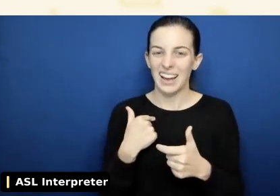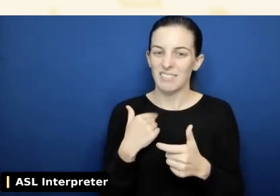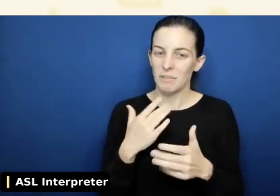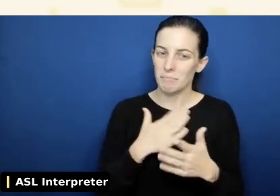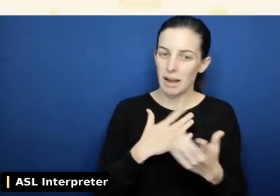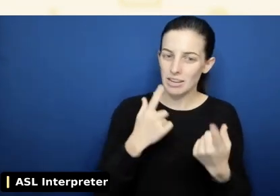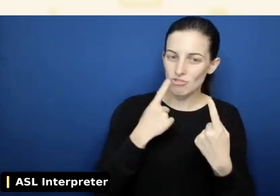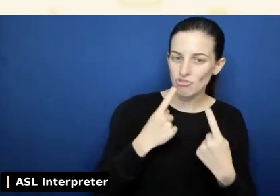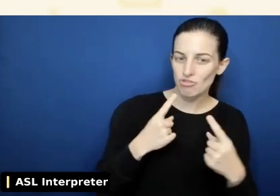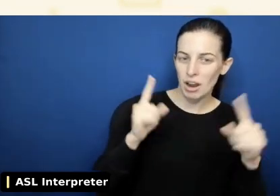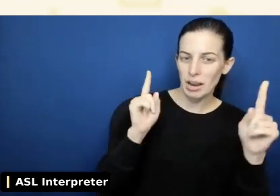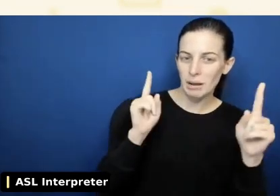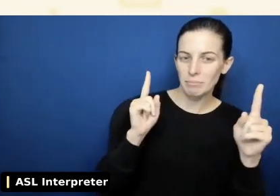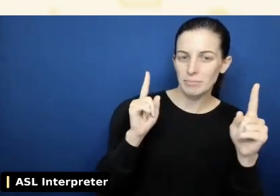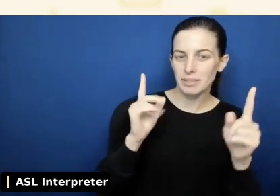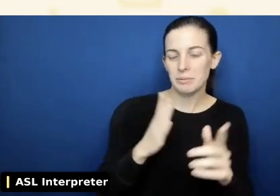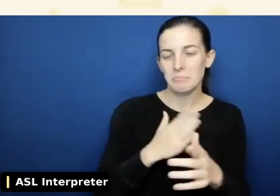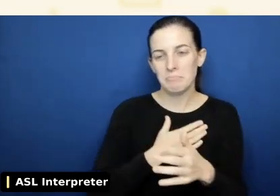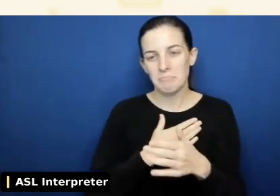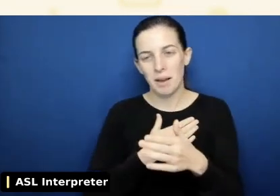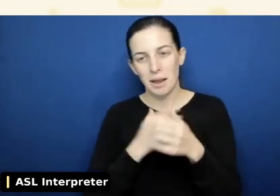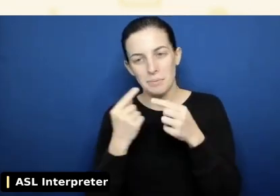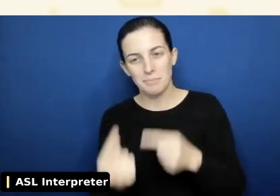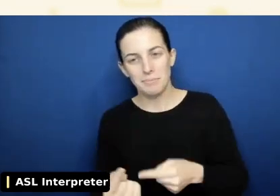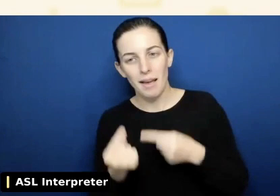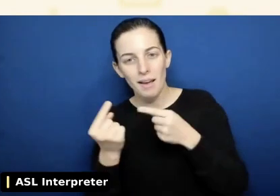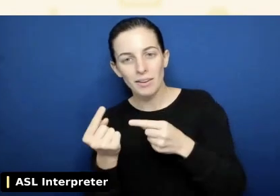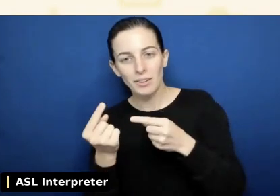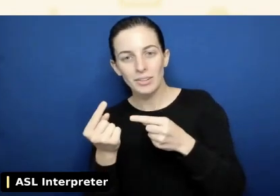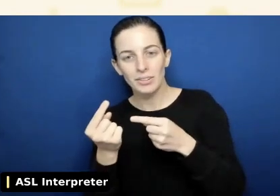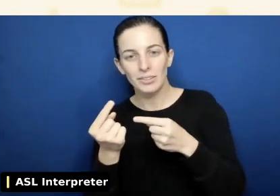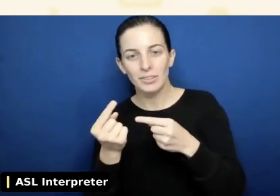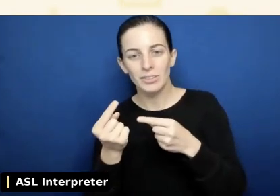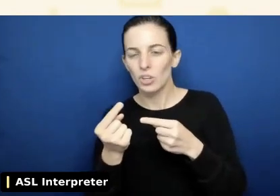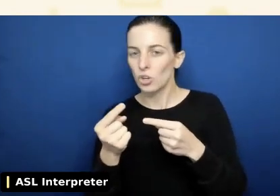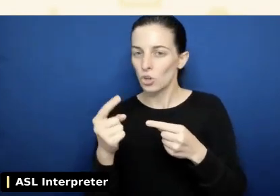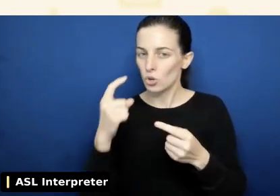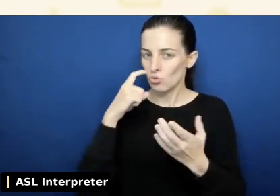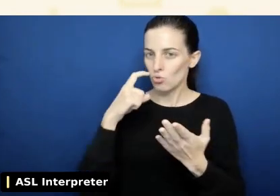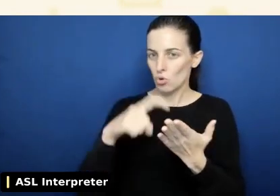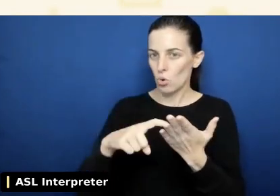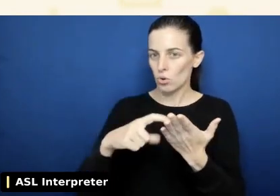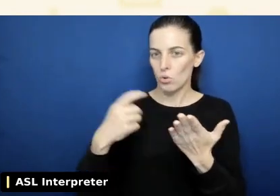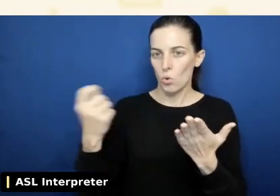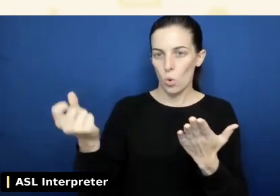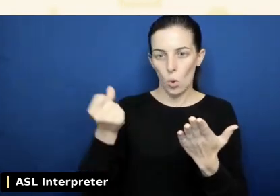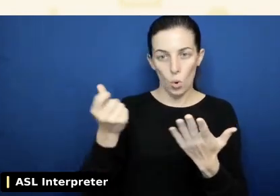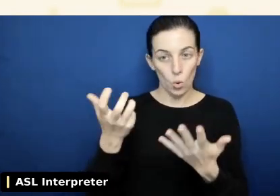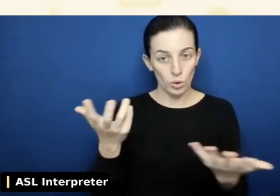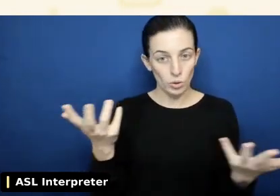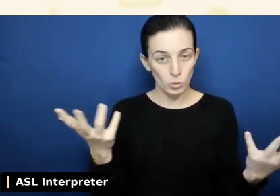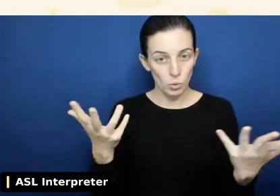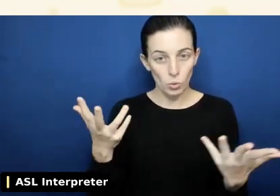In the picture, I'm holding an assistive gear I use to pull socks